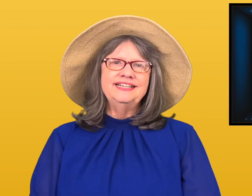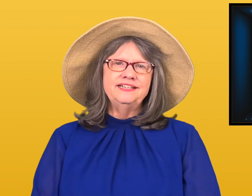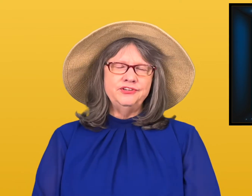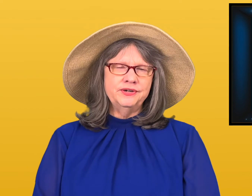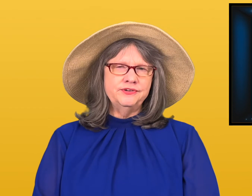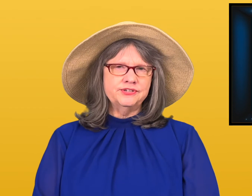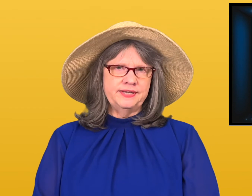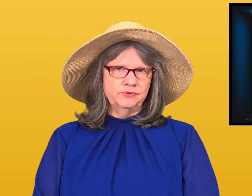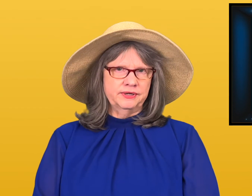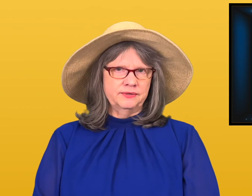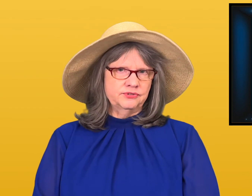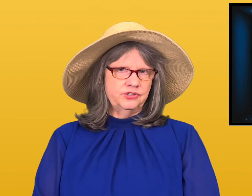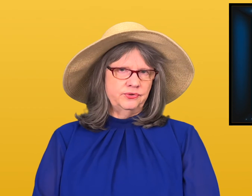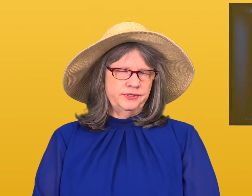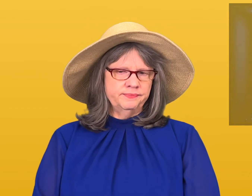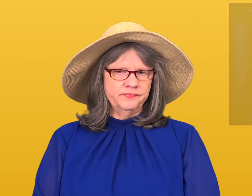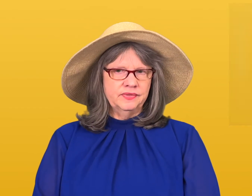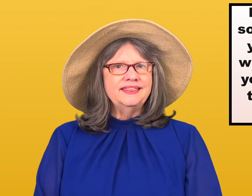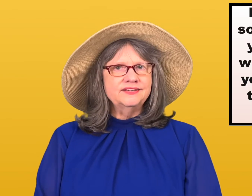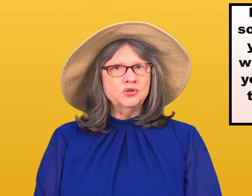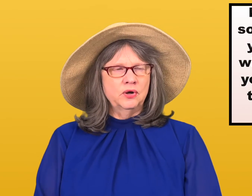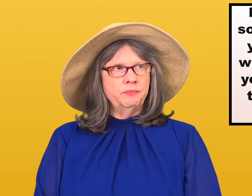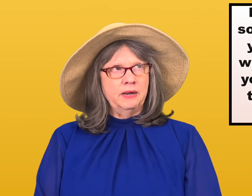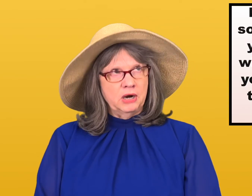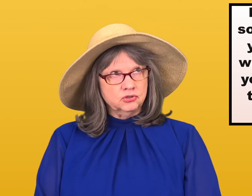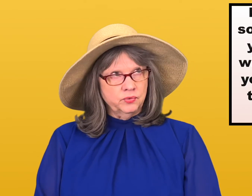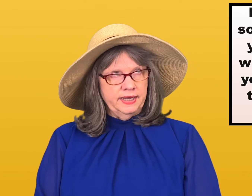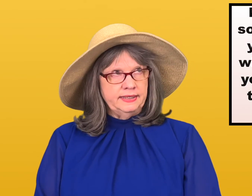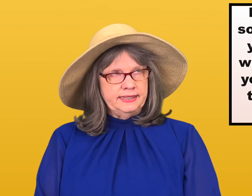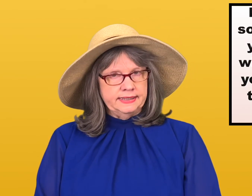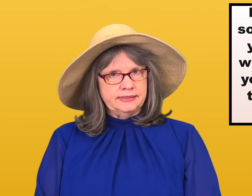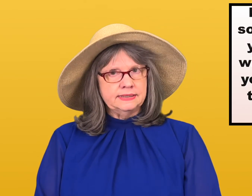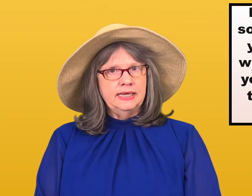Did you understand what I was cueing? This quote by Mark Twain is: